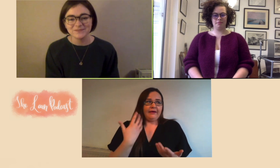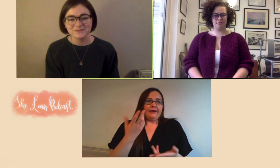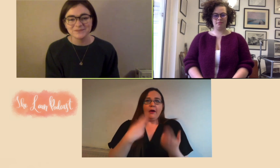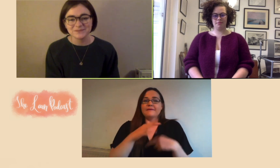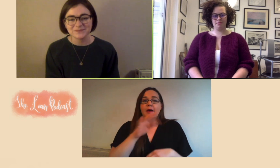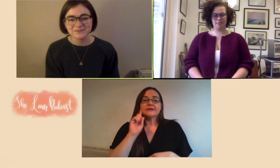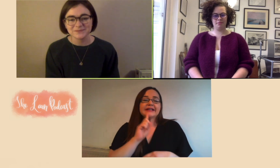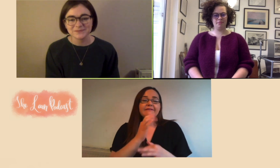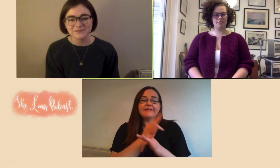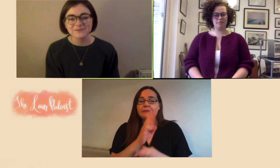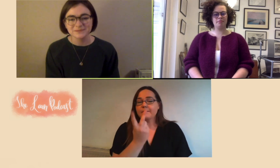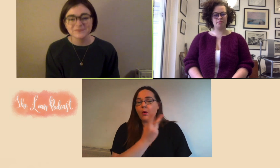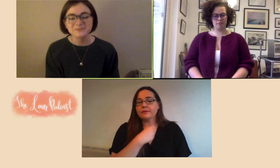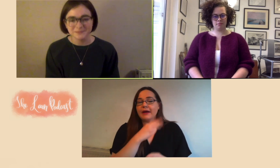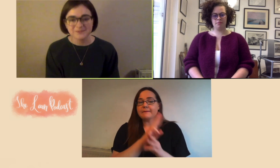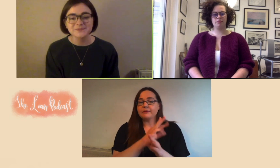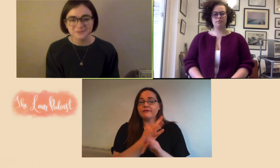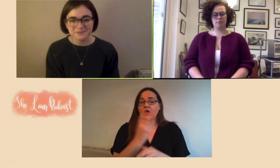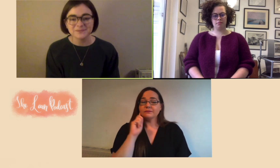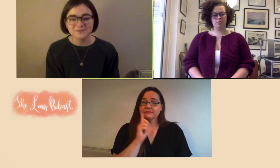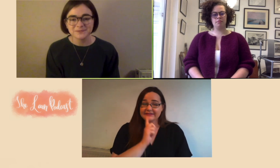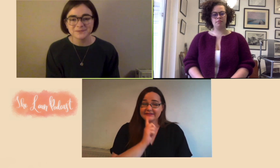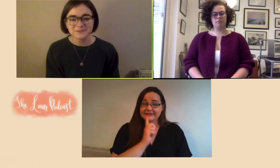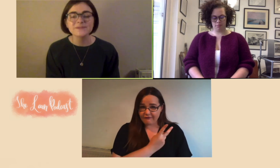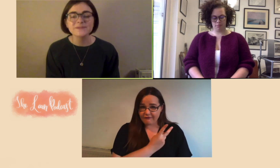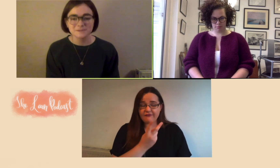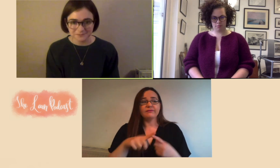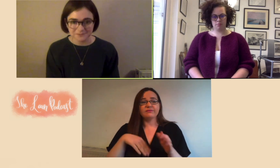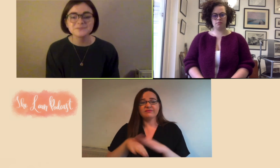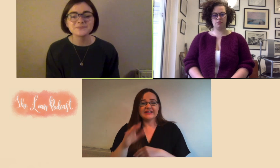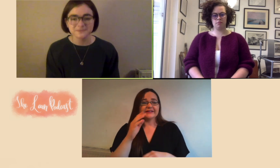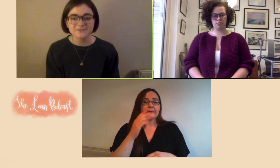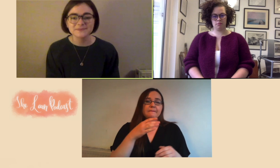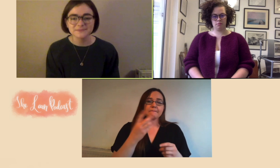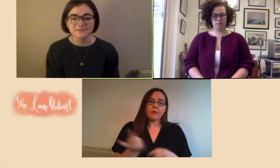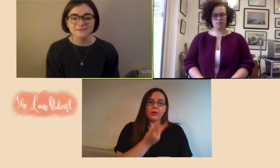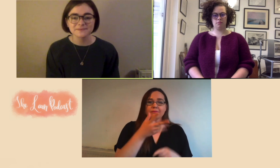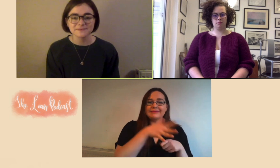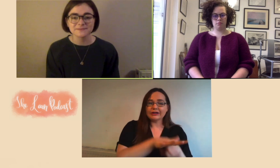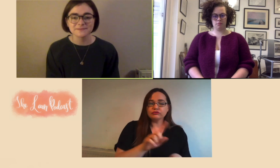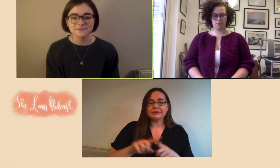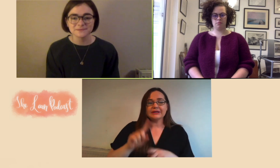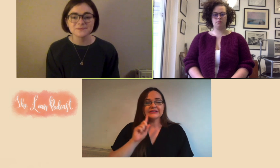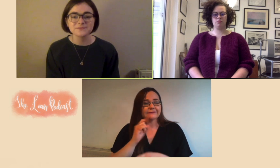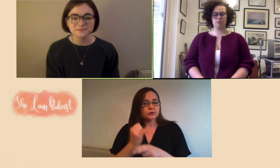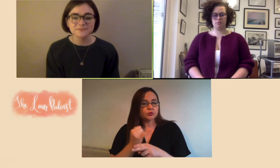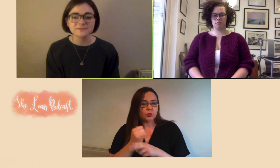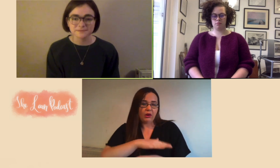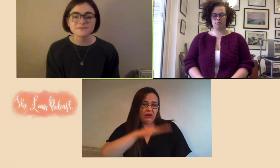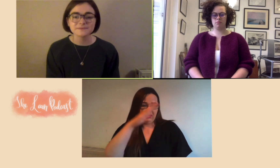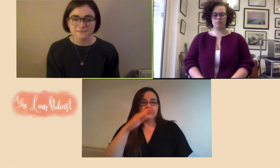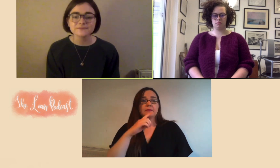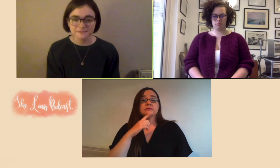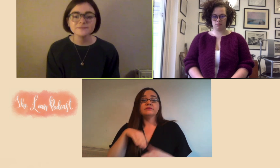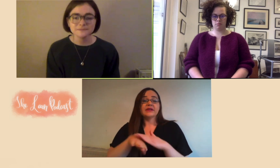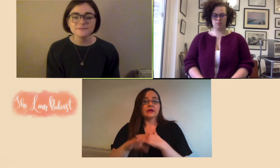I come from a deaf family, both my parents are deaf. I went to a mainstream and a deaf school.